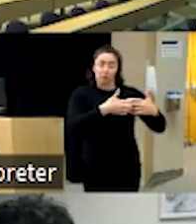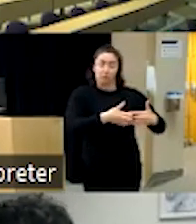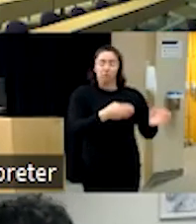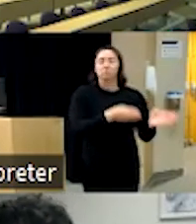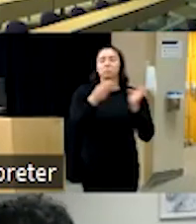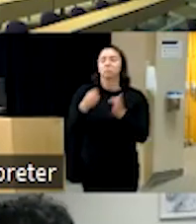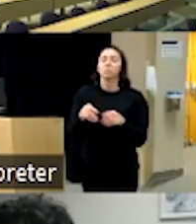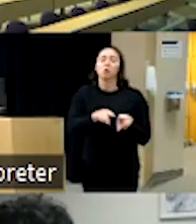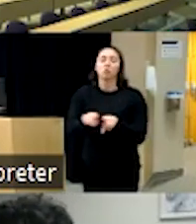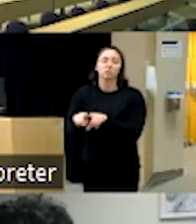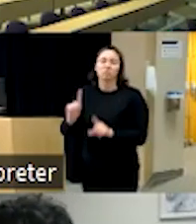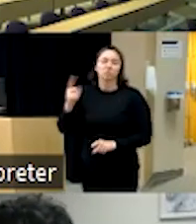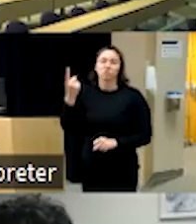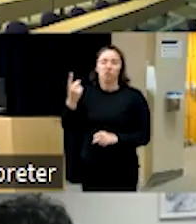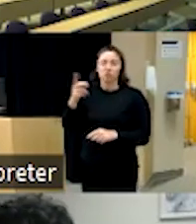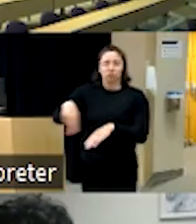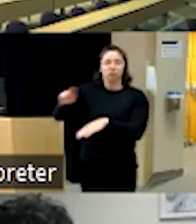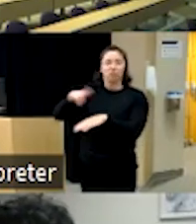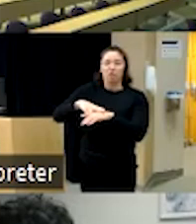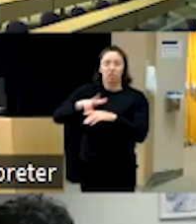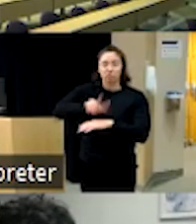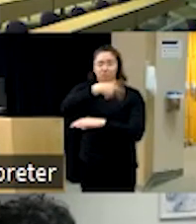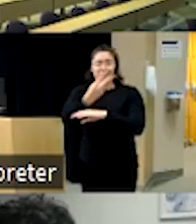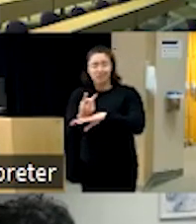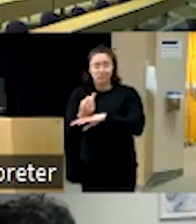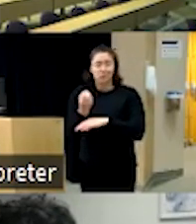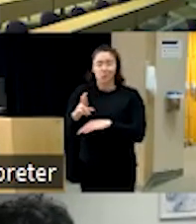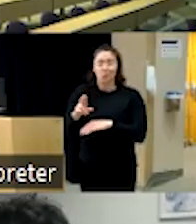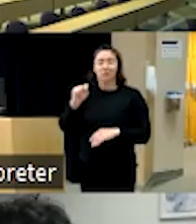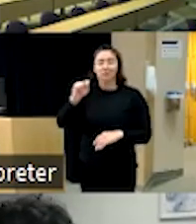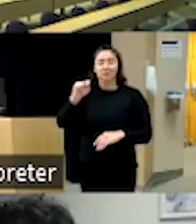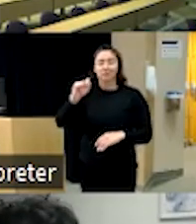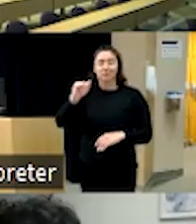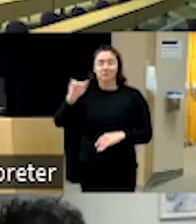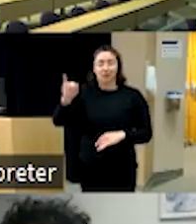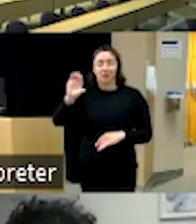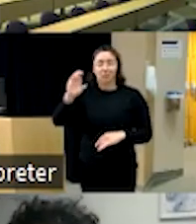um just just regular gymnastics or Tai Chi and we just implemented a group with yoga